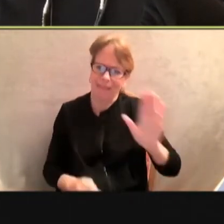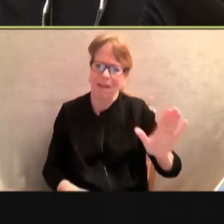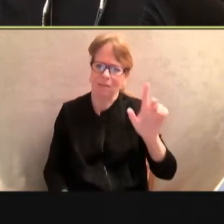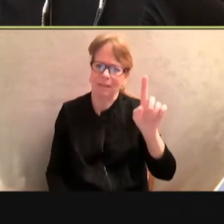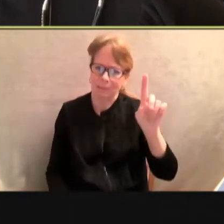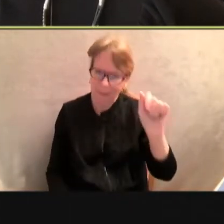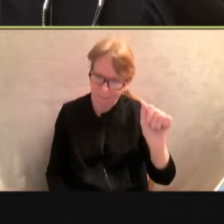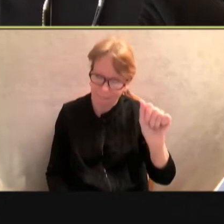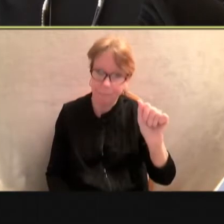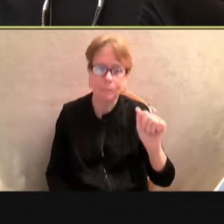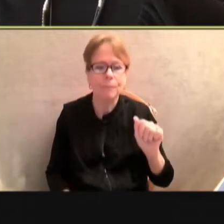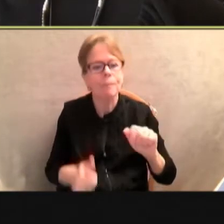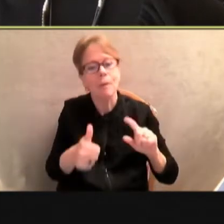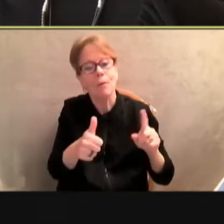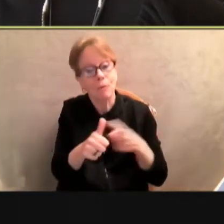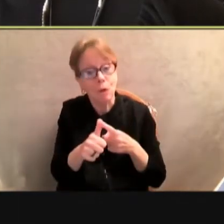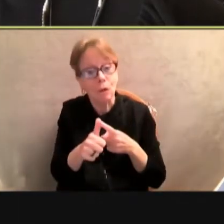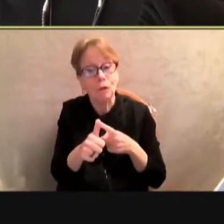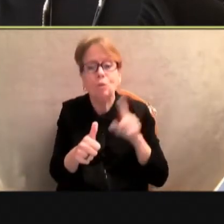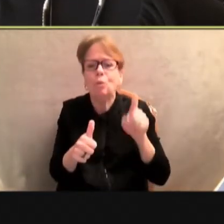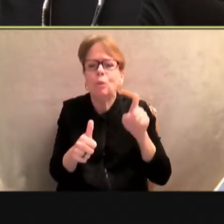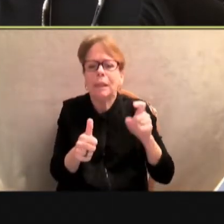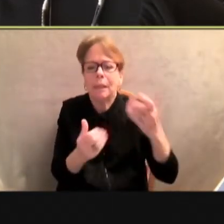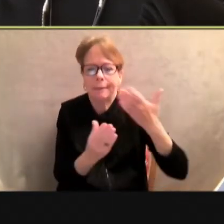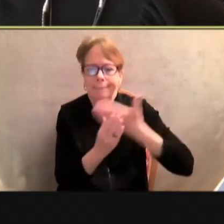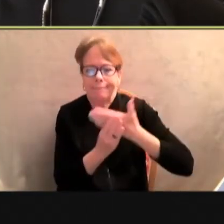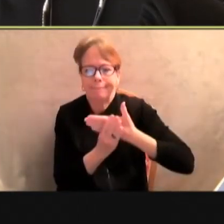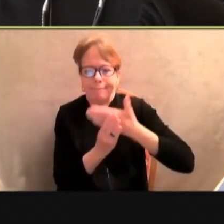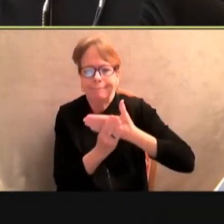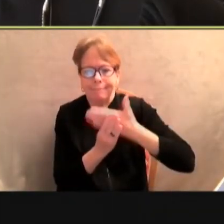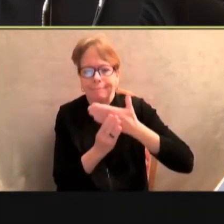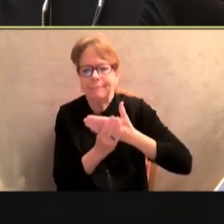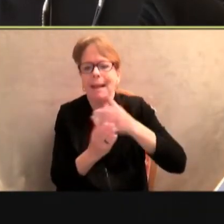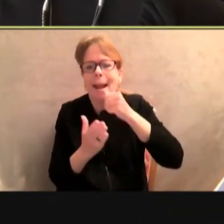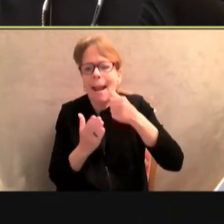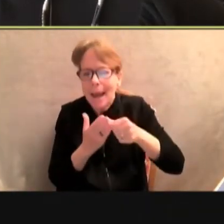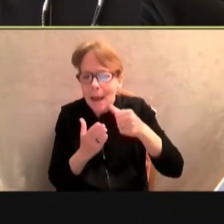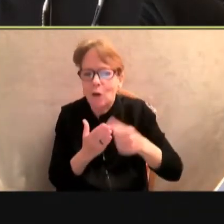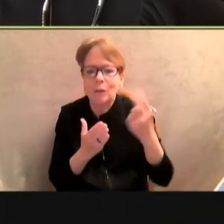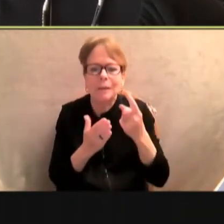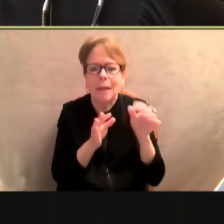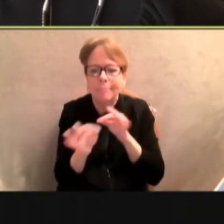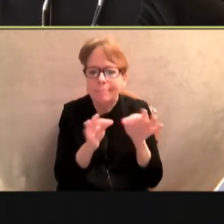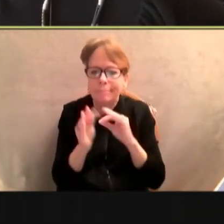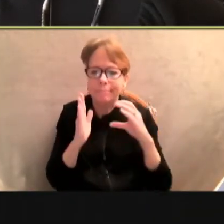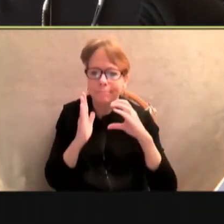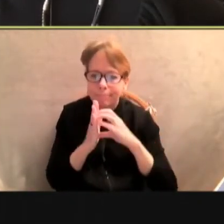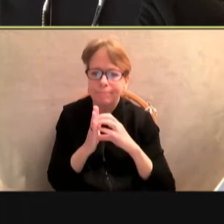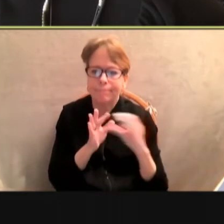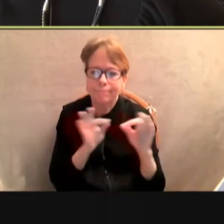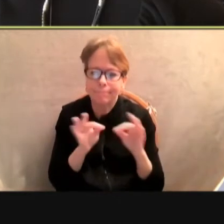and reports from qualified clinicians. A qualified clinician doesn't have to be a physician.